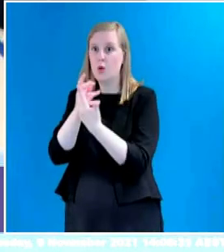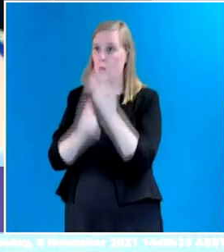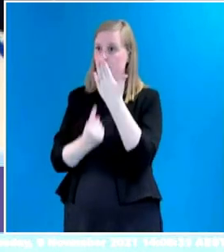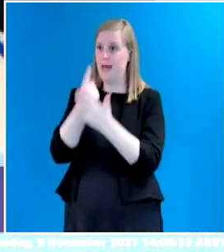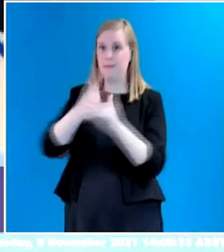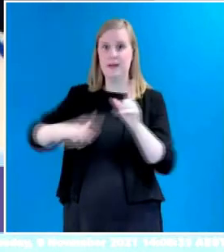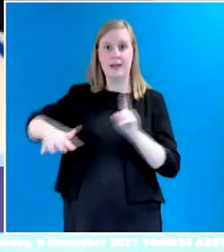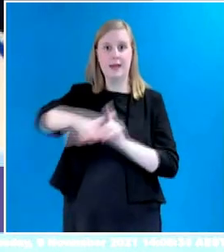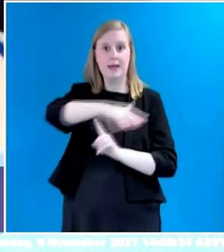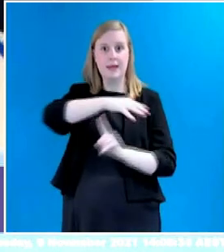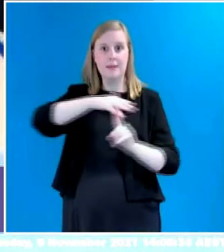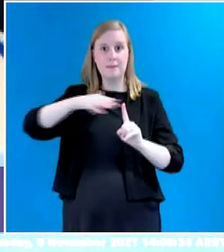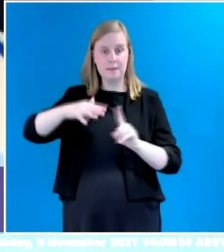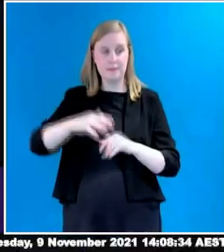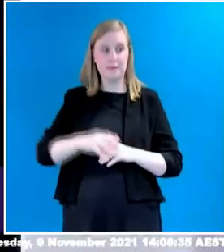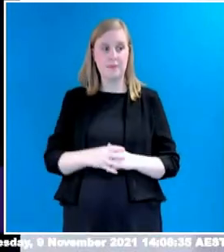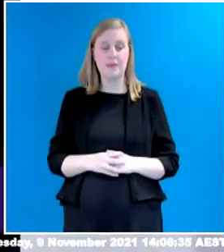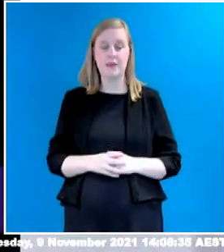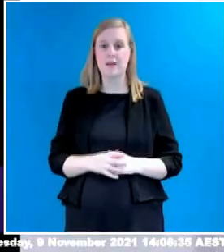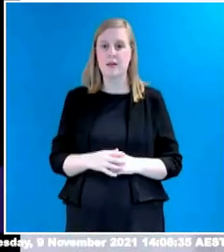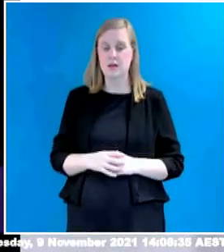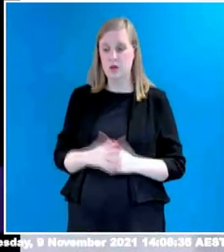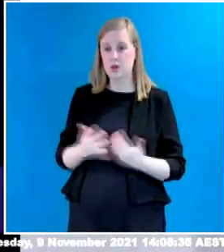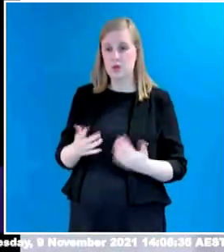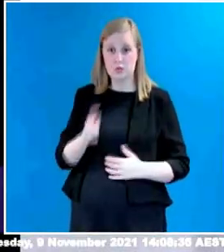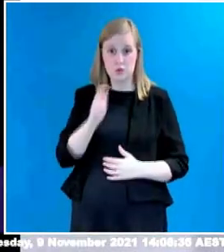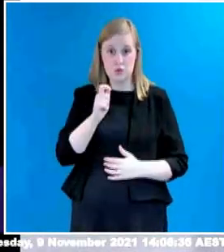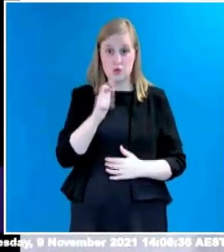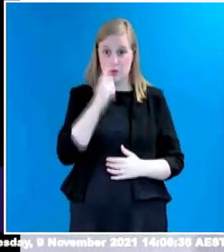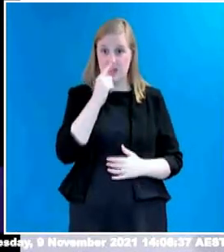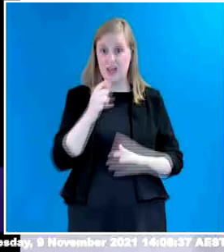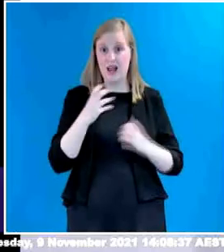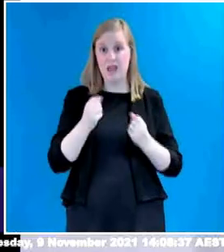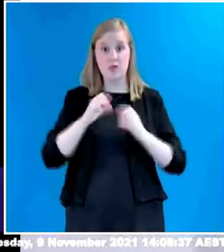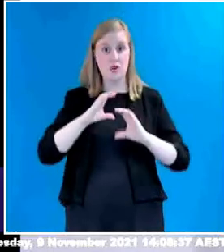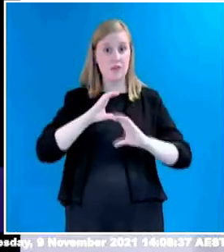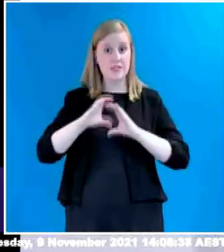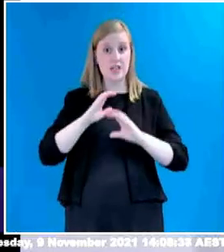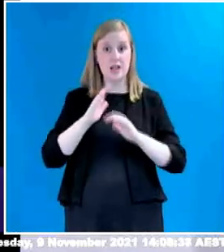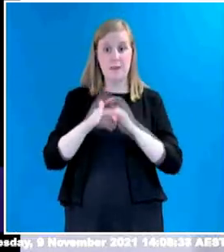of living instruments and organic development of human rights law.